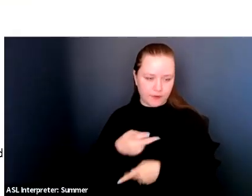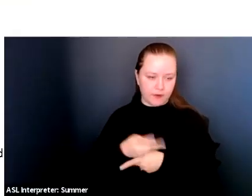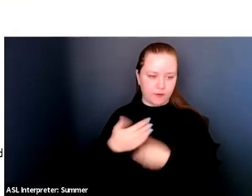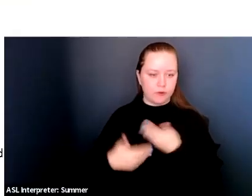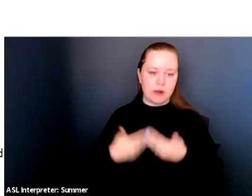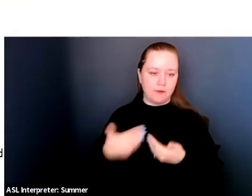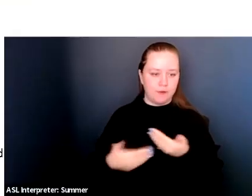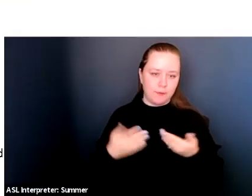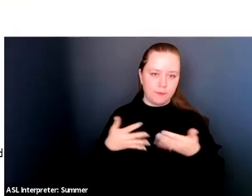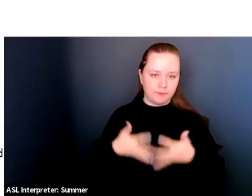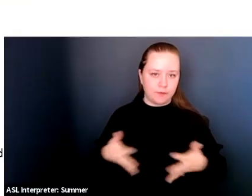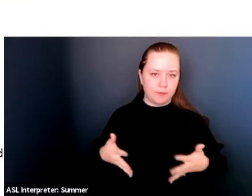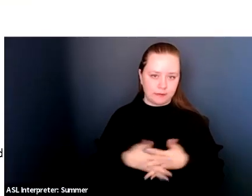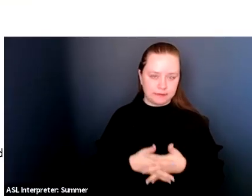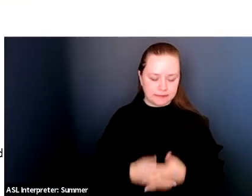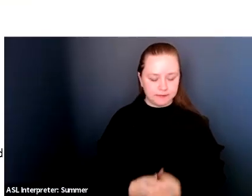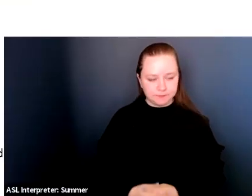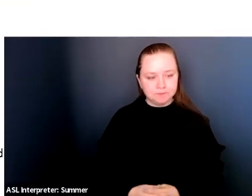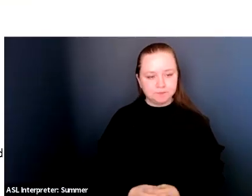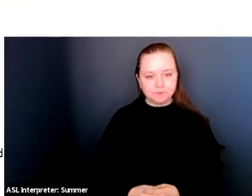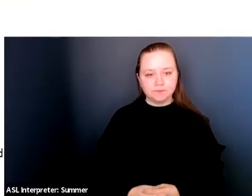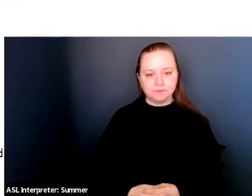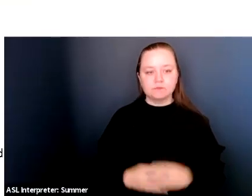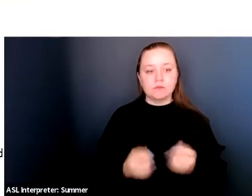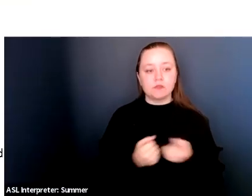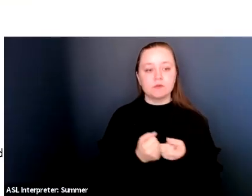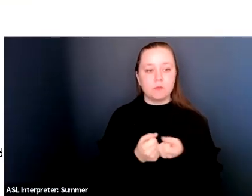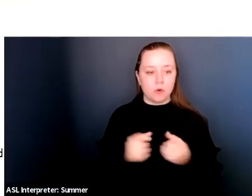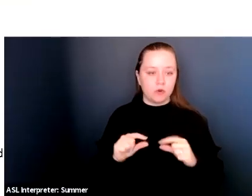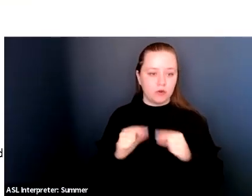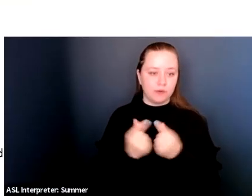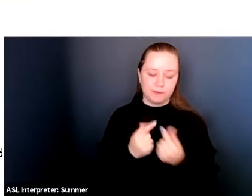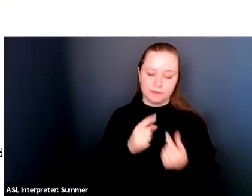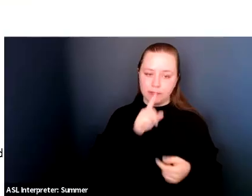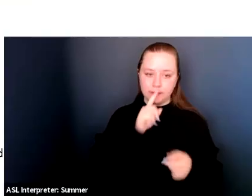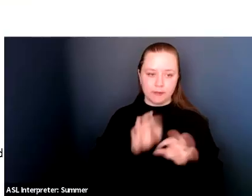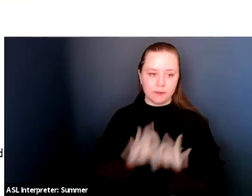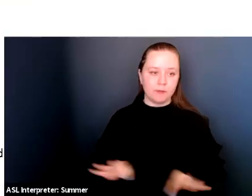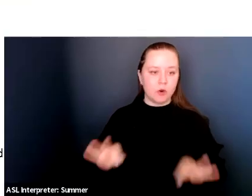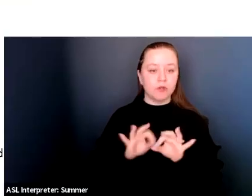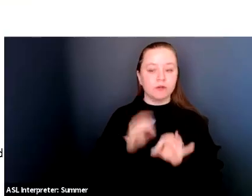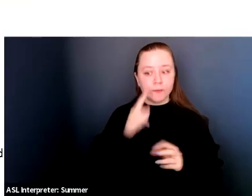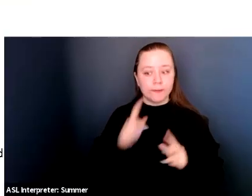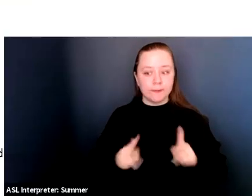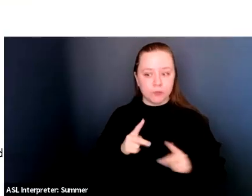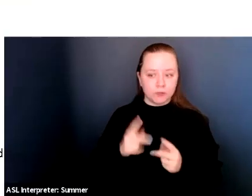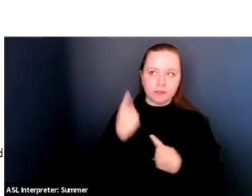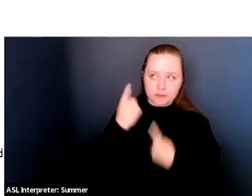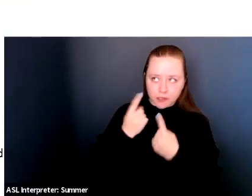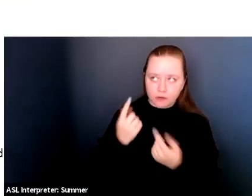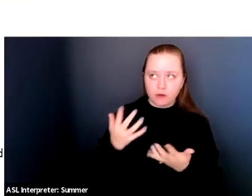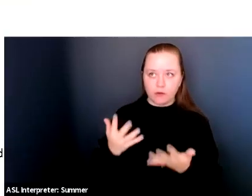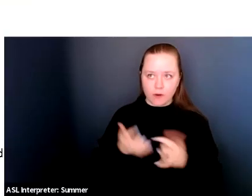Support groups are going to be very important for people that are considering pregnancy and thinking through this and they may